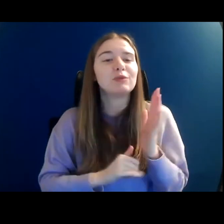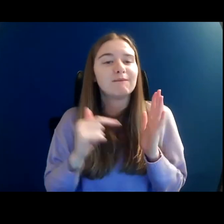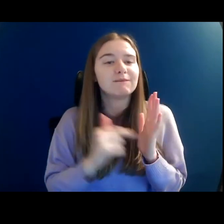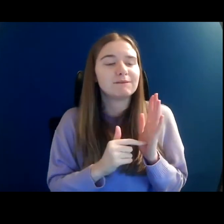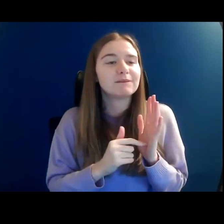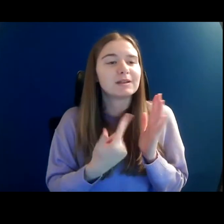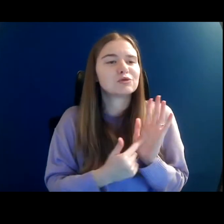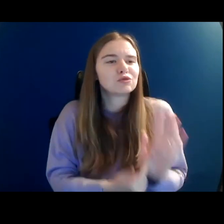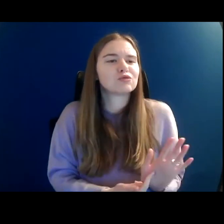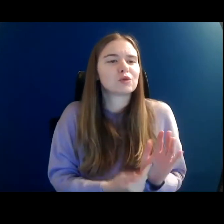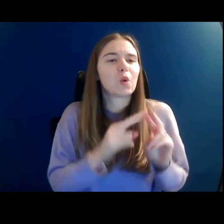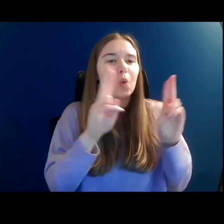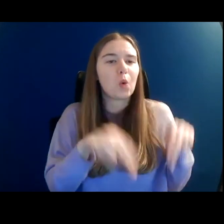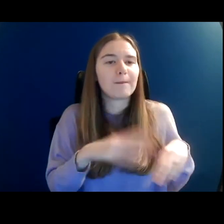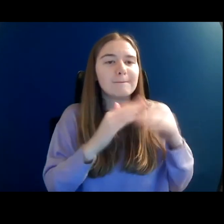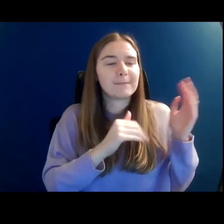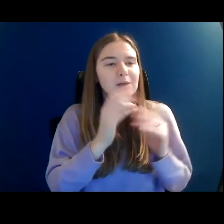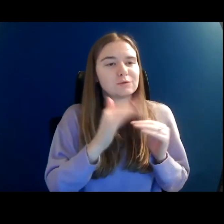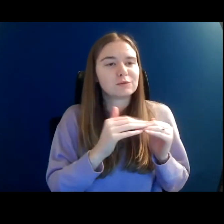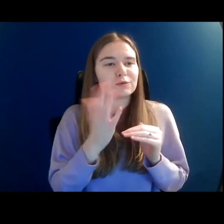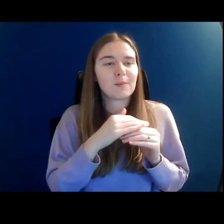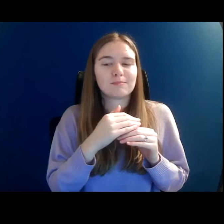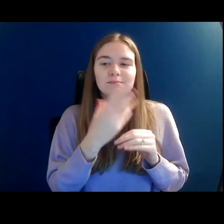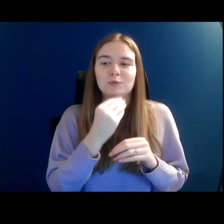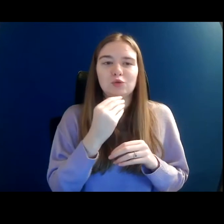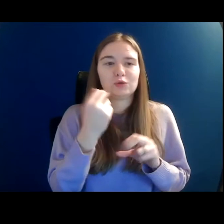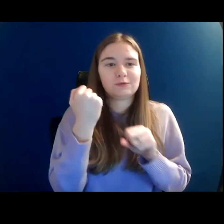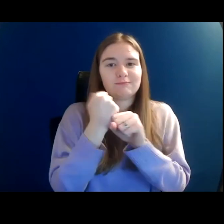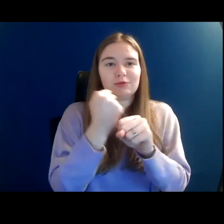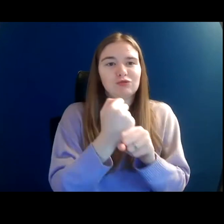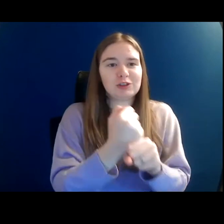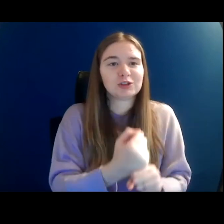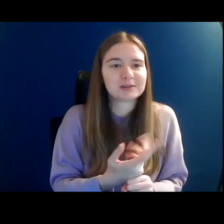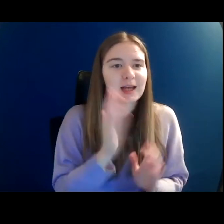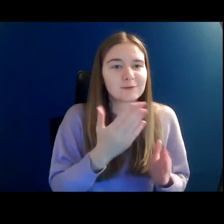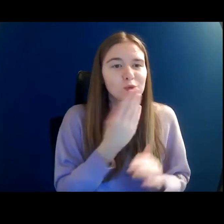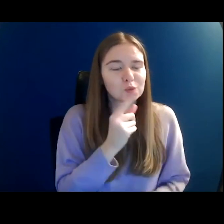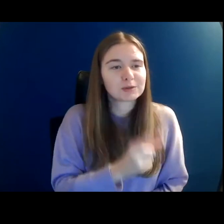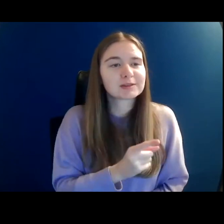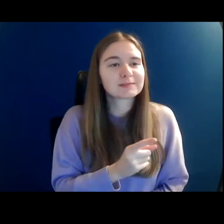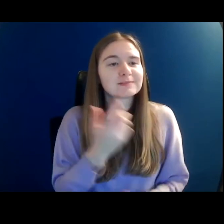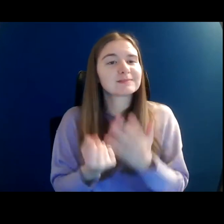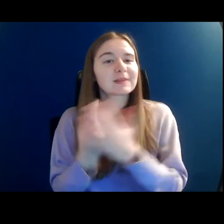a home built to be used by multiple generations. An existing home that has been adapted